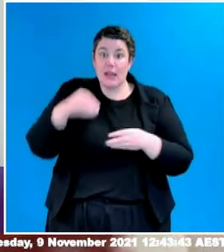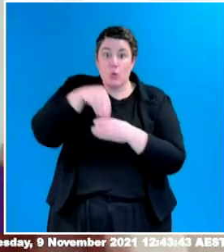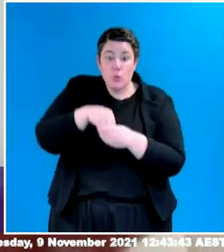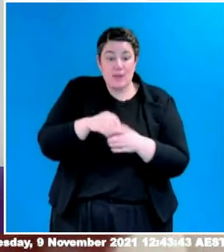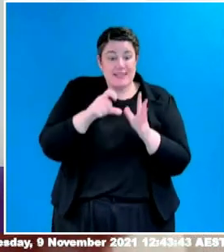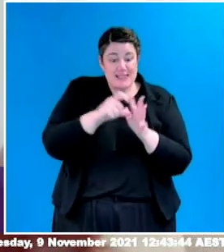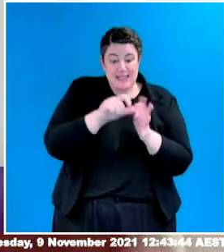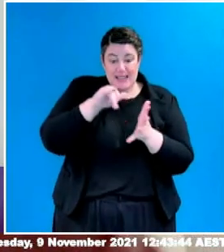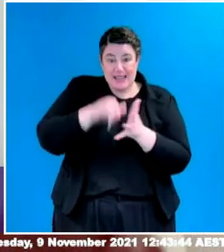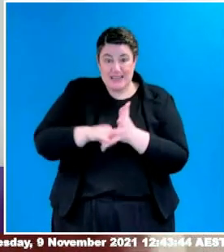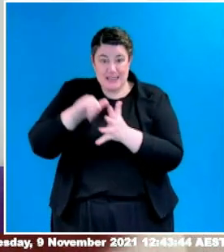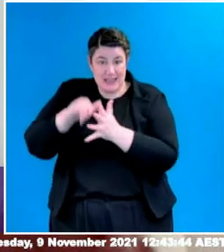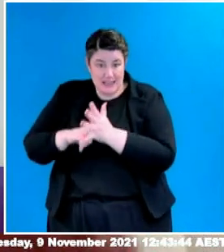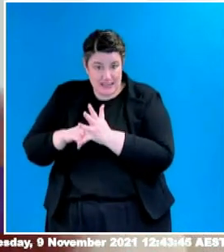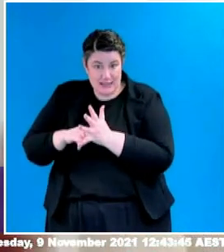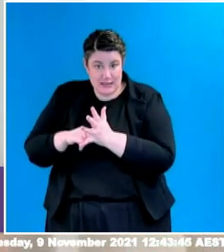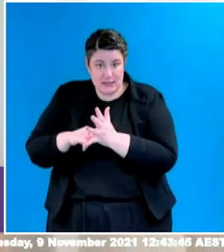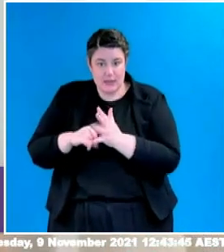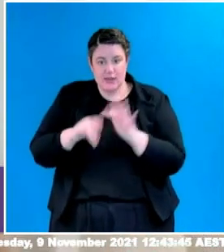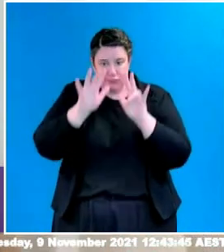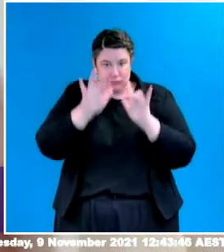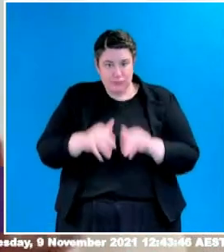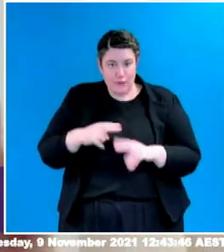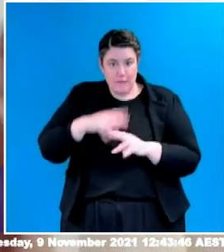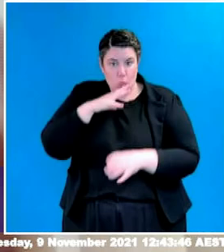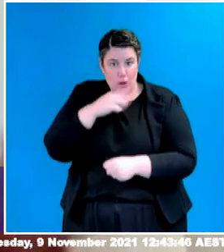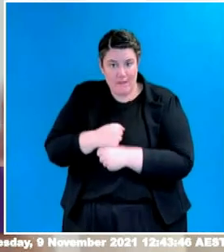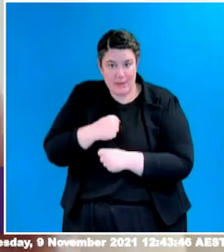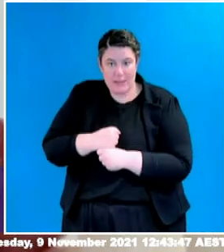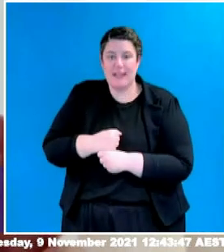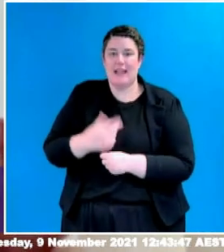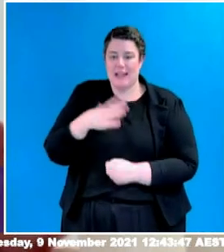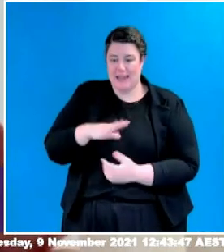making briefs for the Government, then you need that have that 50-plus per cent